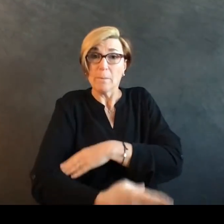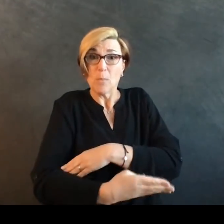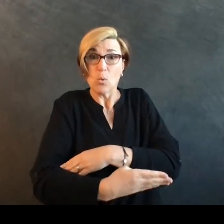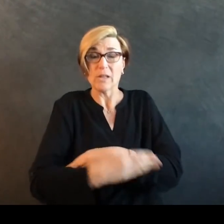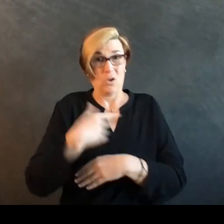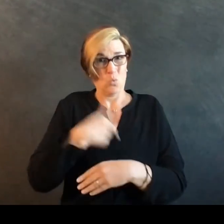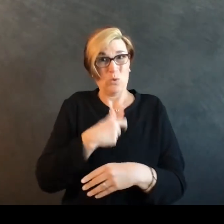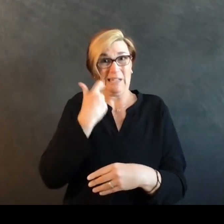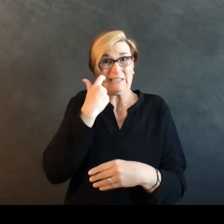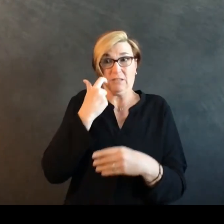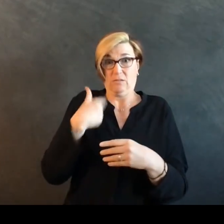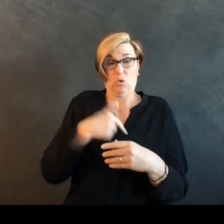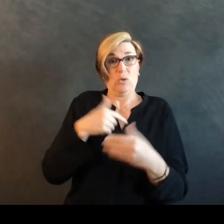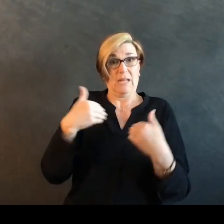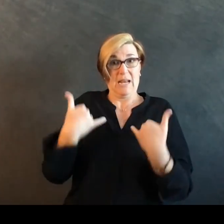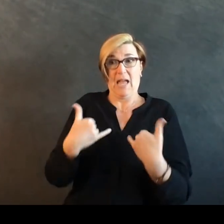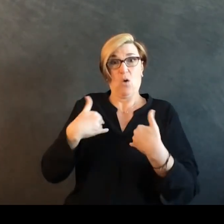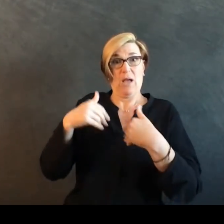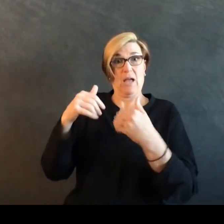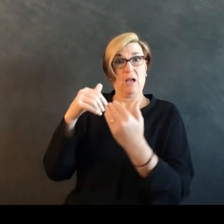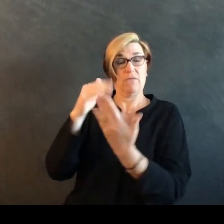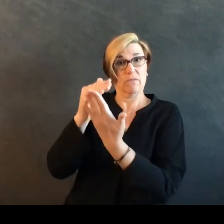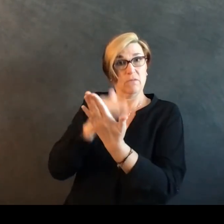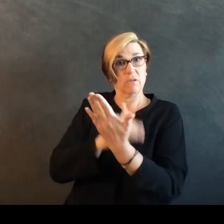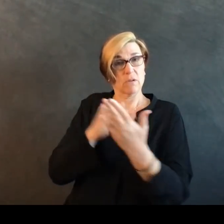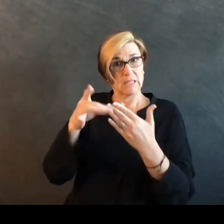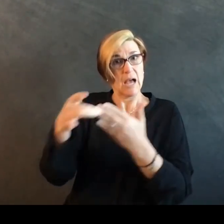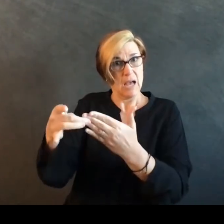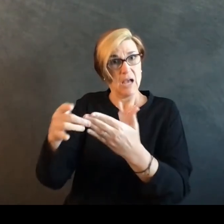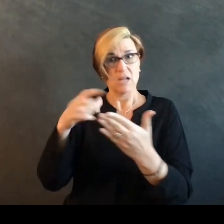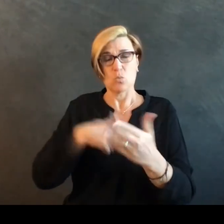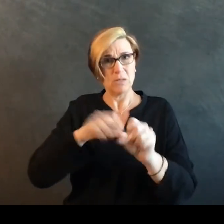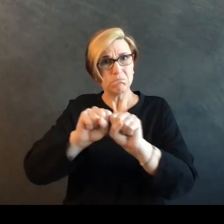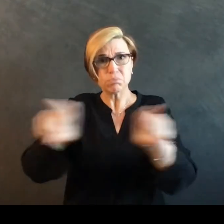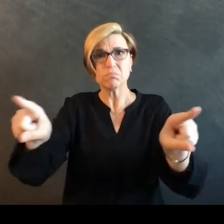the new guidelines for lenders I've been assured that the banks will be in the